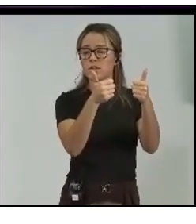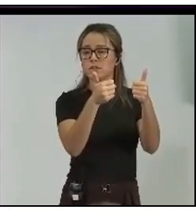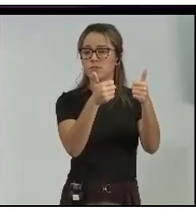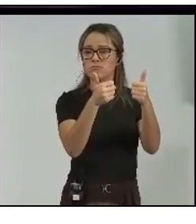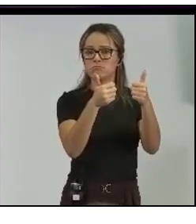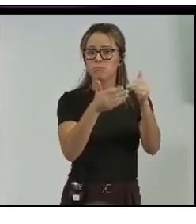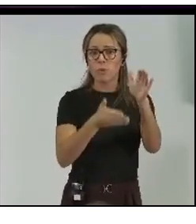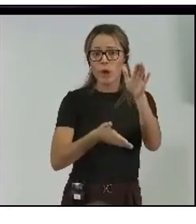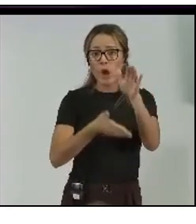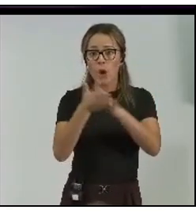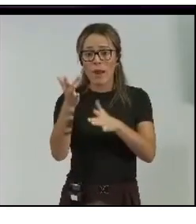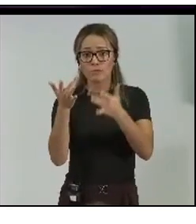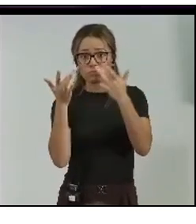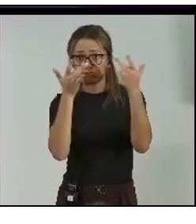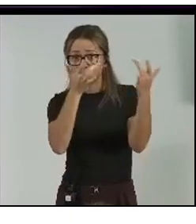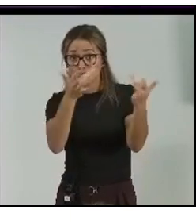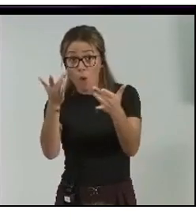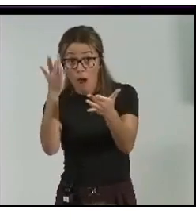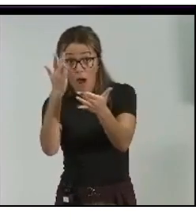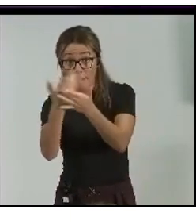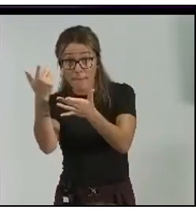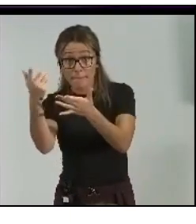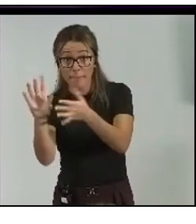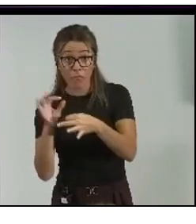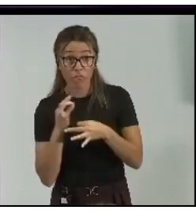actually people are interested in this. Once again, going back to the metrics,